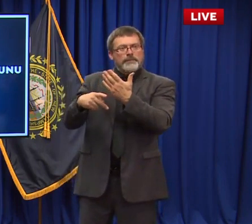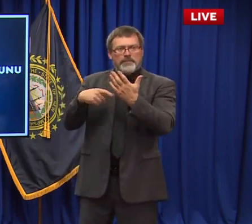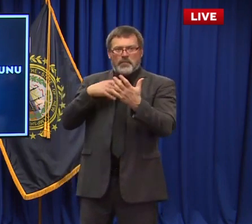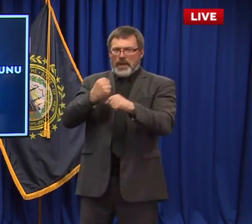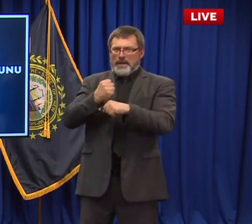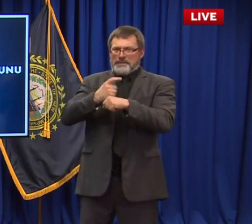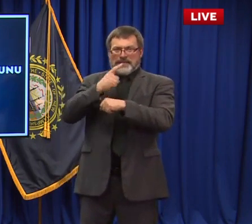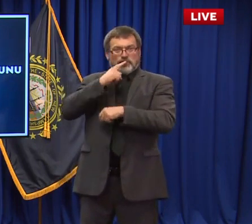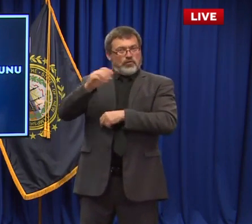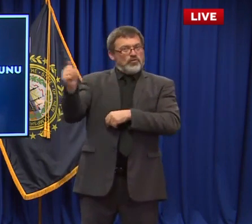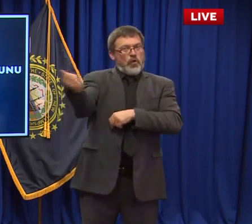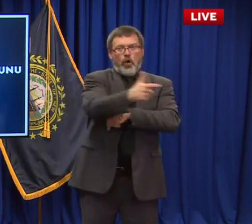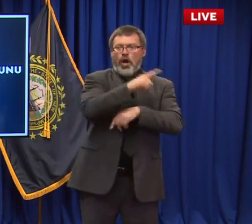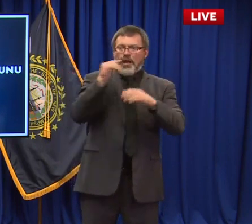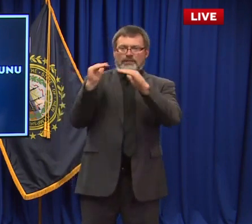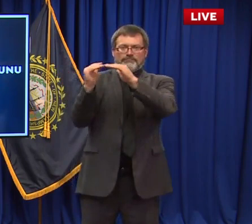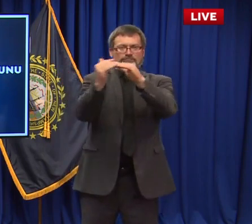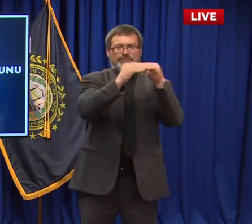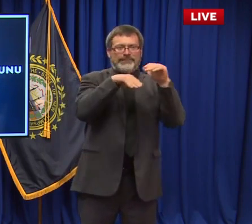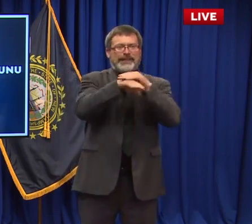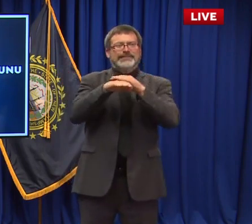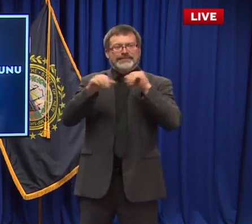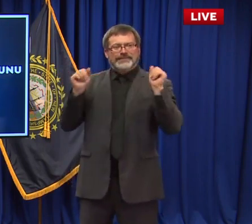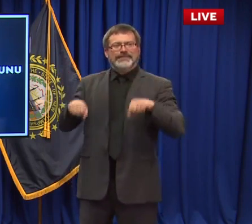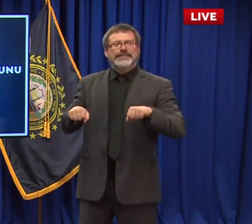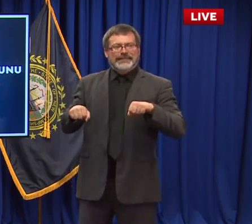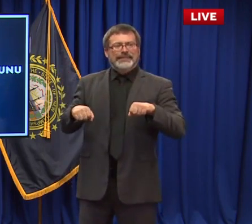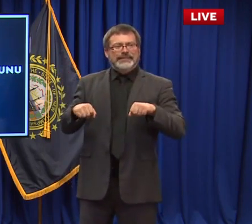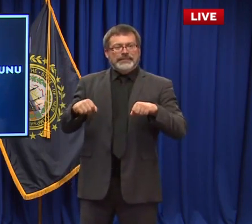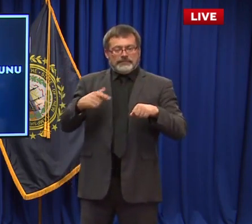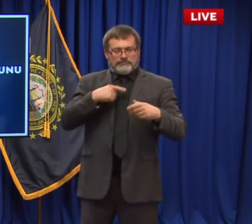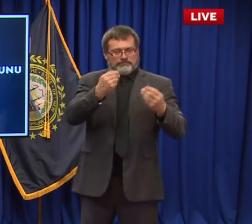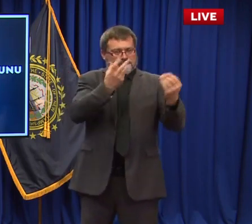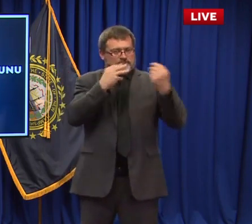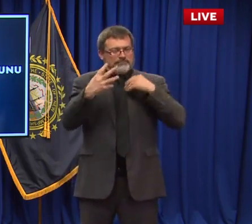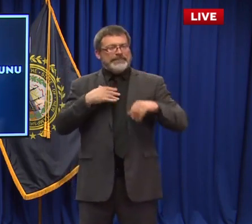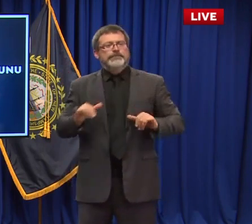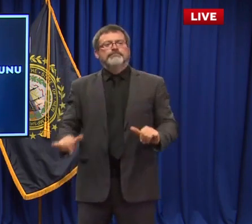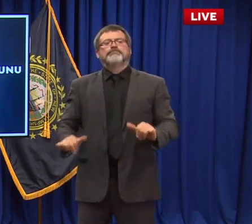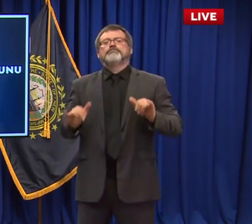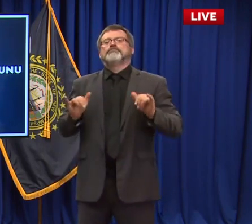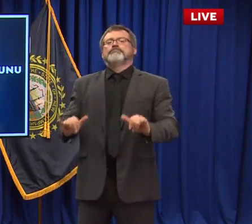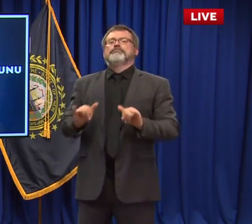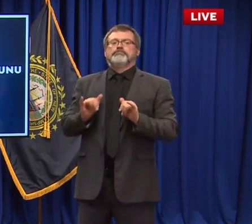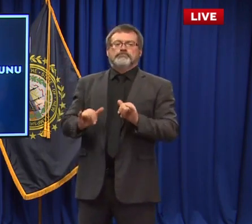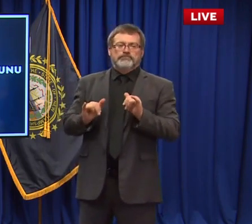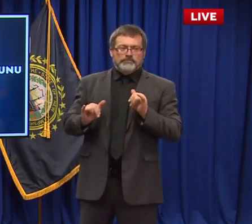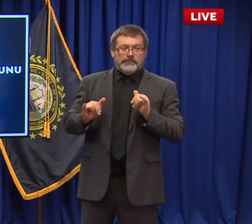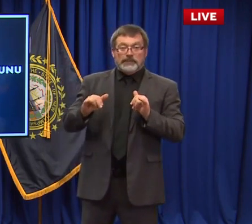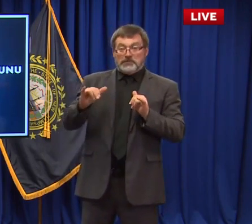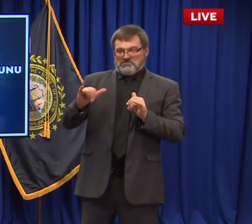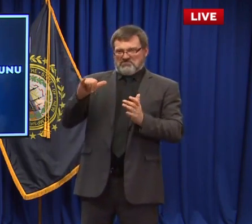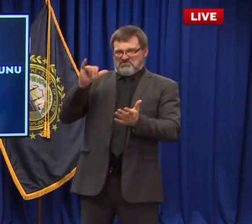WE HAVE CREATED THESE GREAT OPPORTUNITIES AND WE WANT TO MAKE SURE EVERYONE HAS EQUAL ACCESS TO IT. IT WAS A VERY GOOD LETTER.